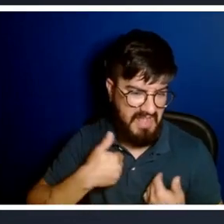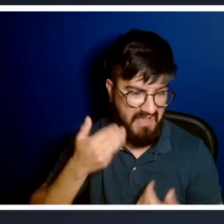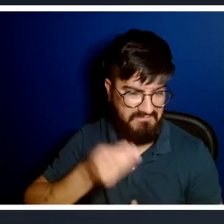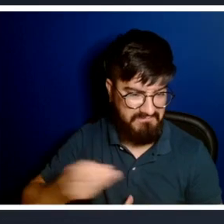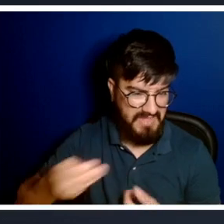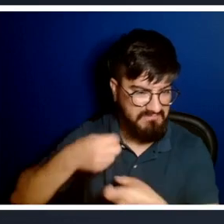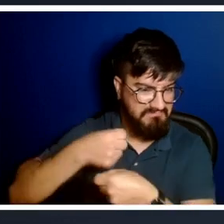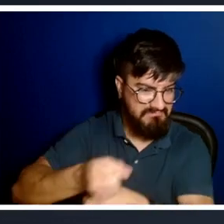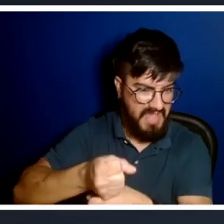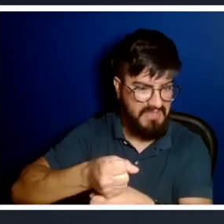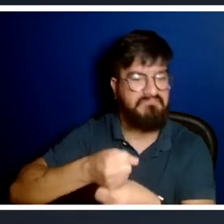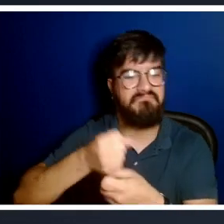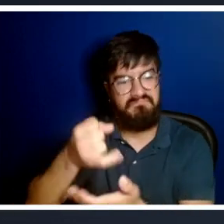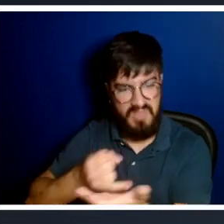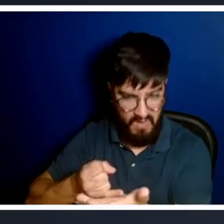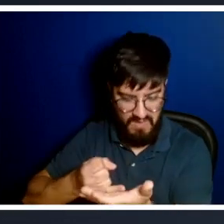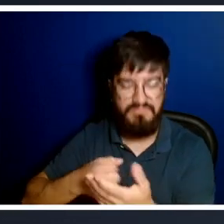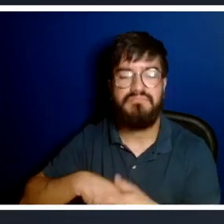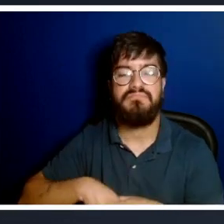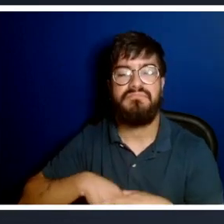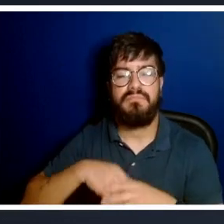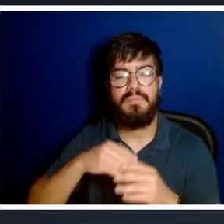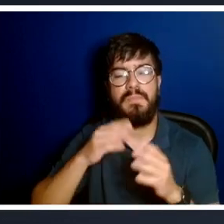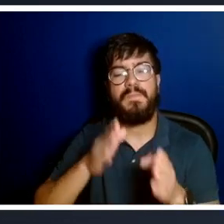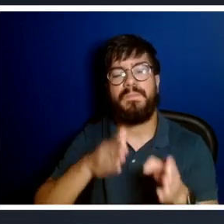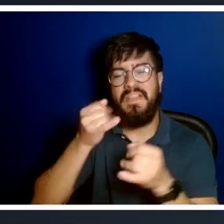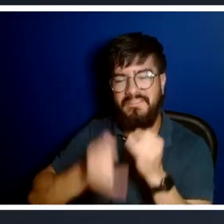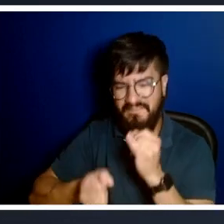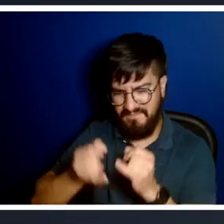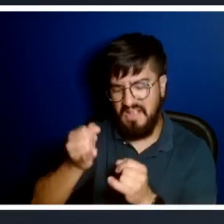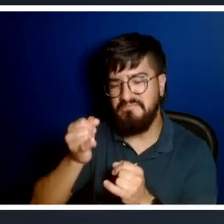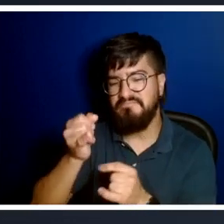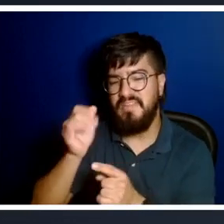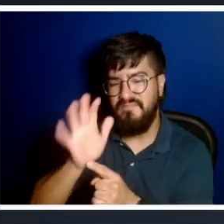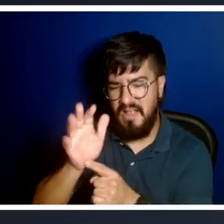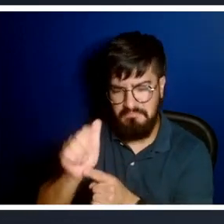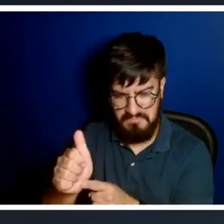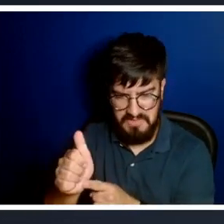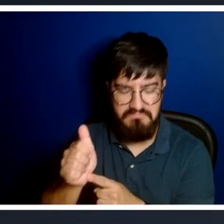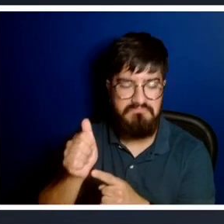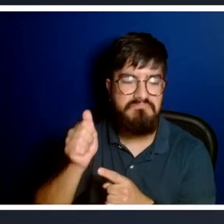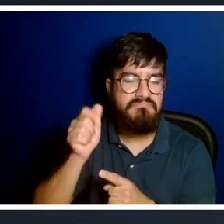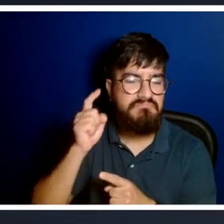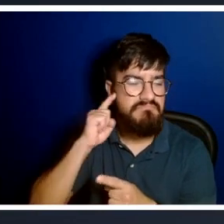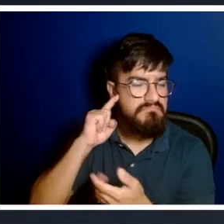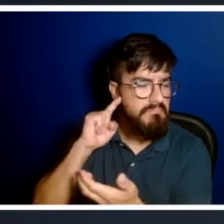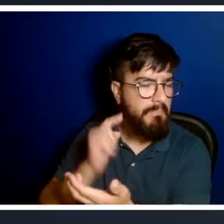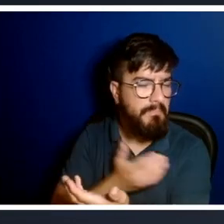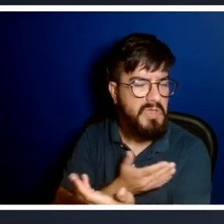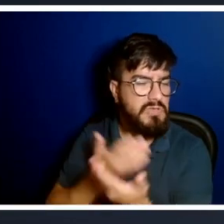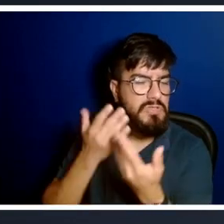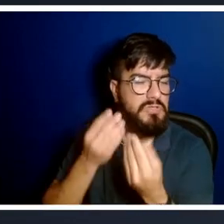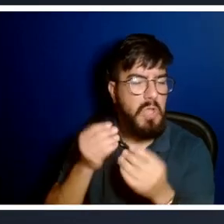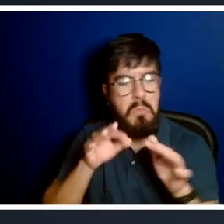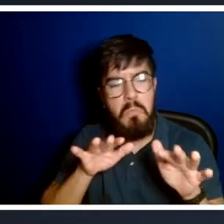5 to 10 minutes, we listen to soft music, and the children work on their own garden creations.